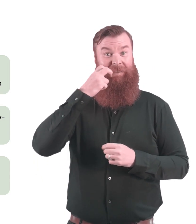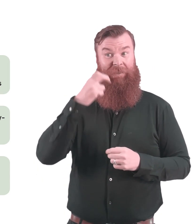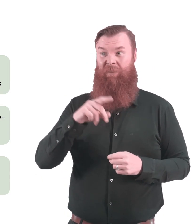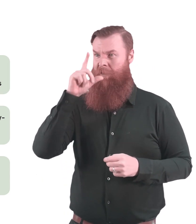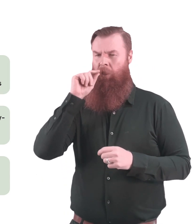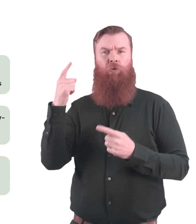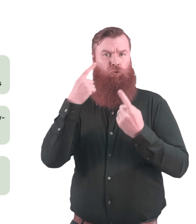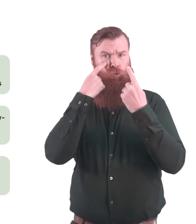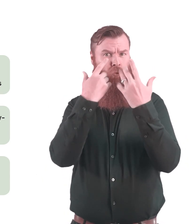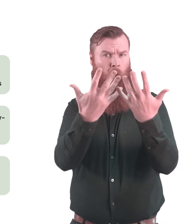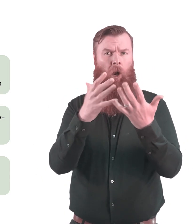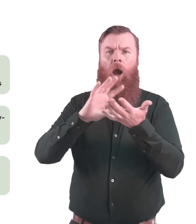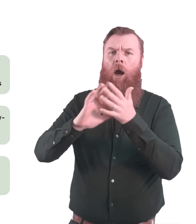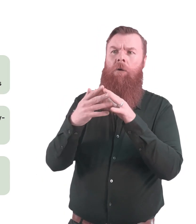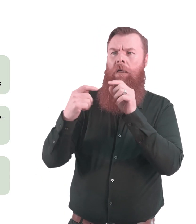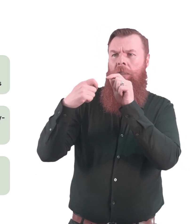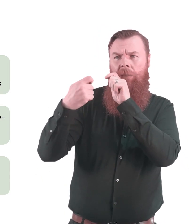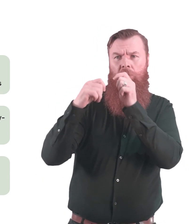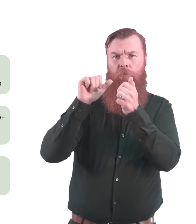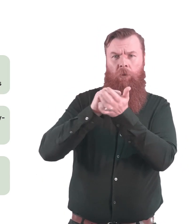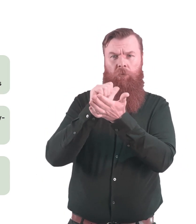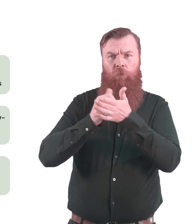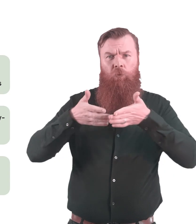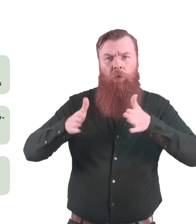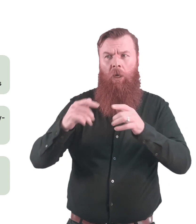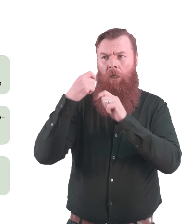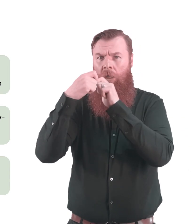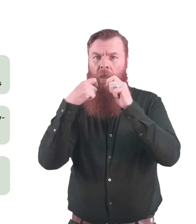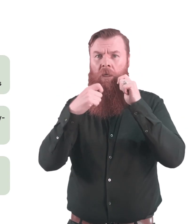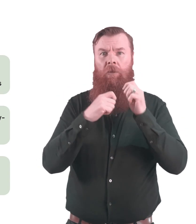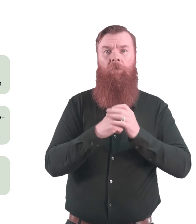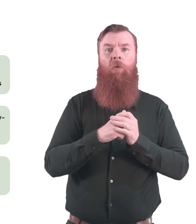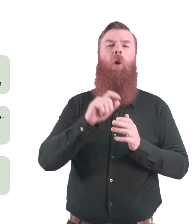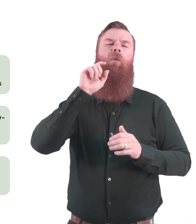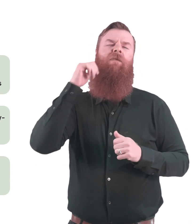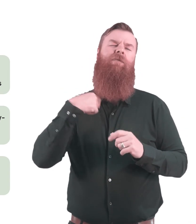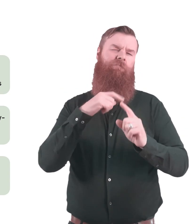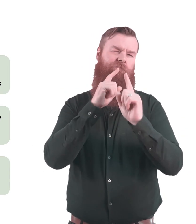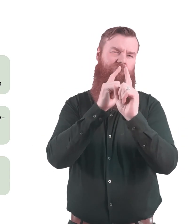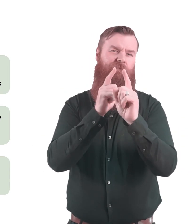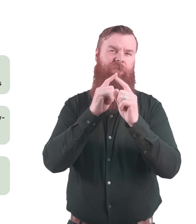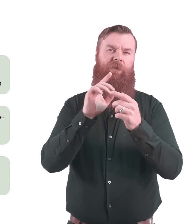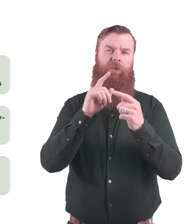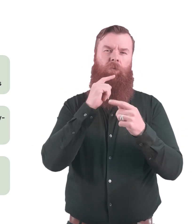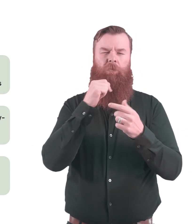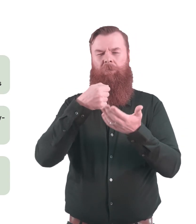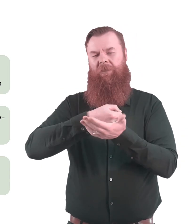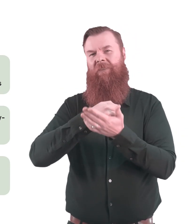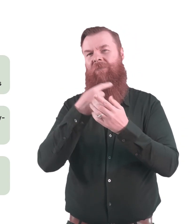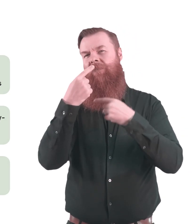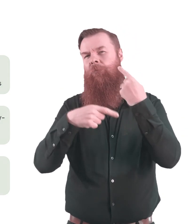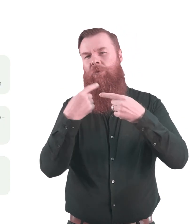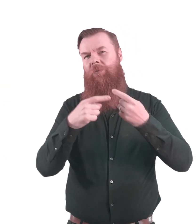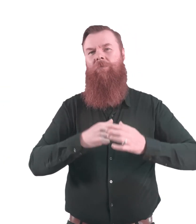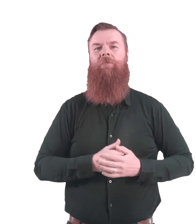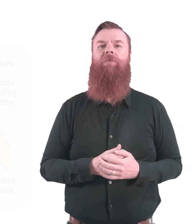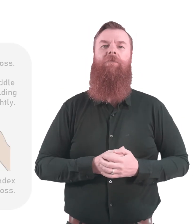Your dentist can provide a hands-on demonstration on how to floss, but here are some basic tips you can follow: